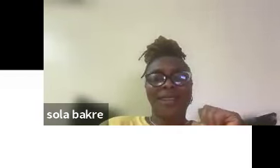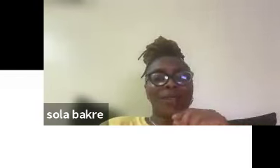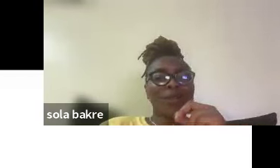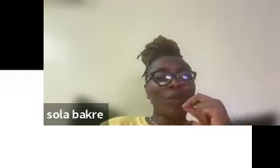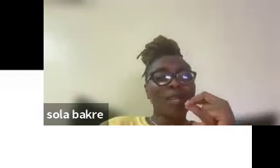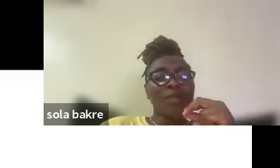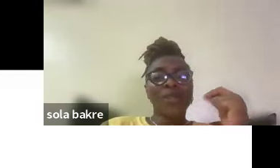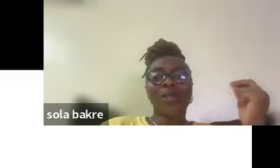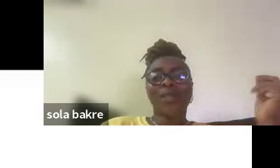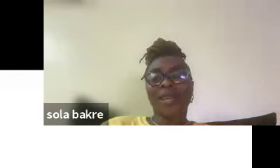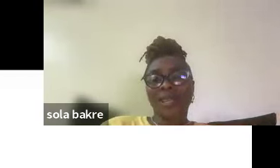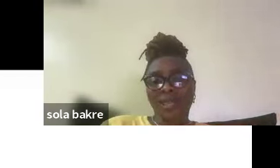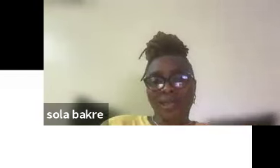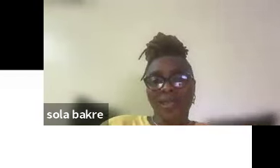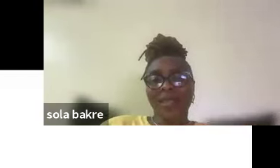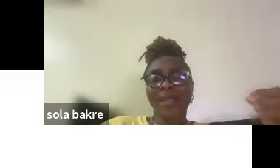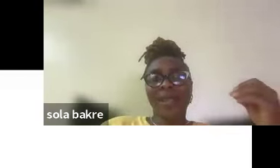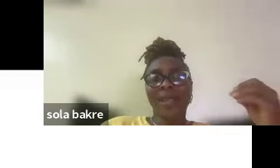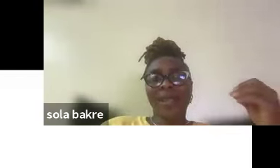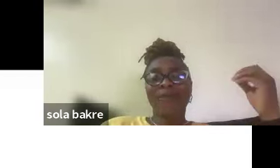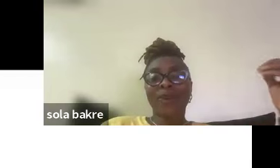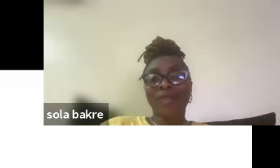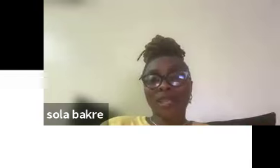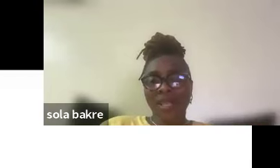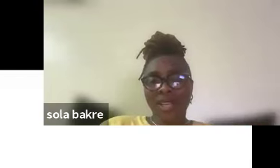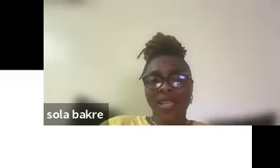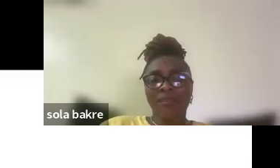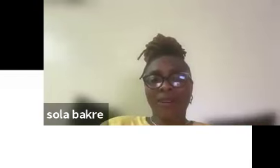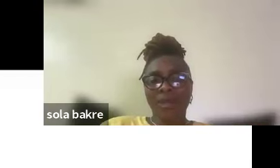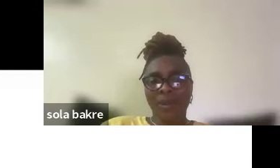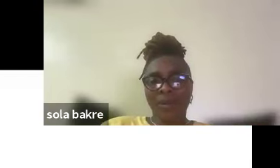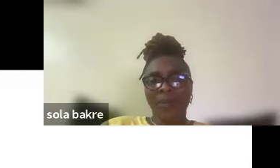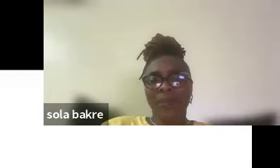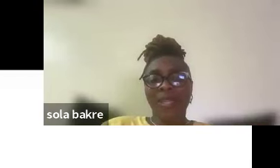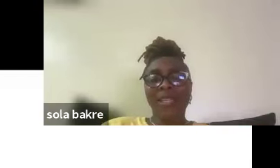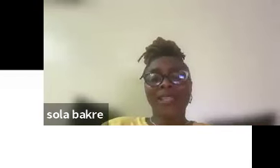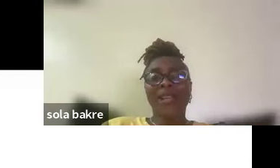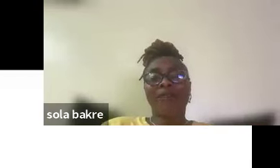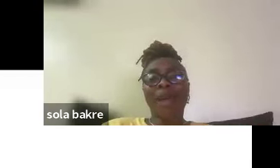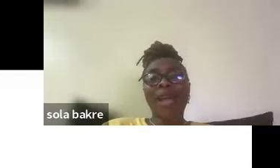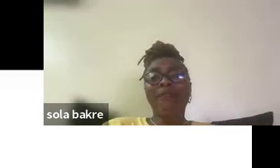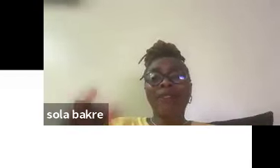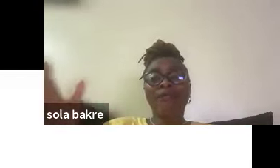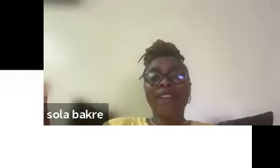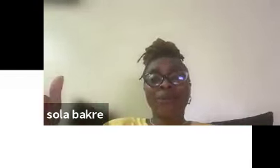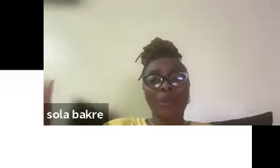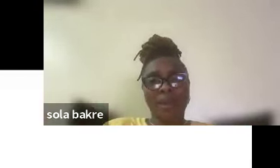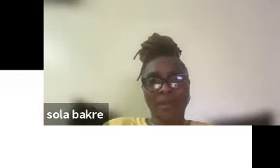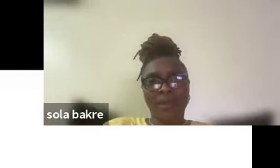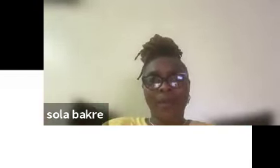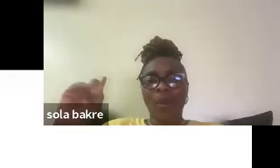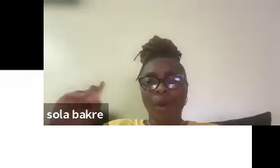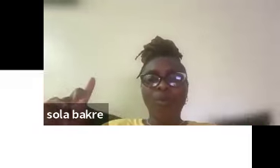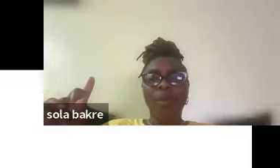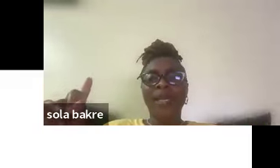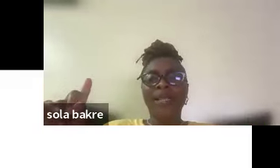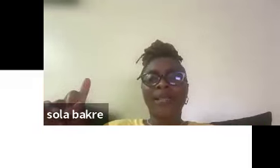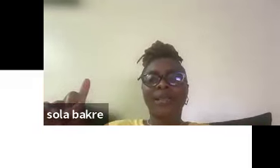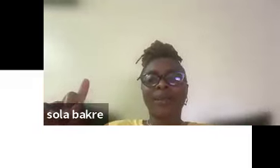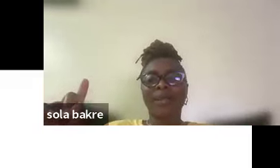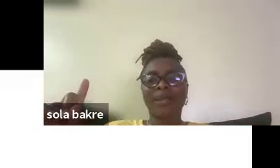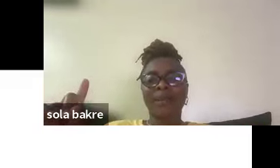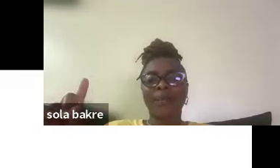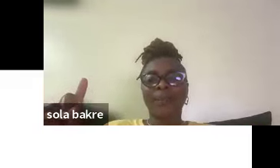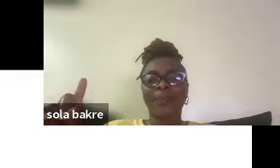sola bakre: is not somebody just saying it? It is, they have done research, and they have found out. That's for every 5 women one woman has a disability.